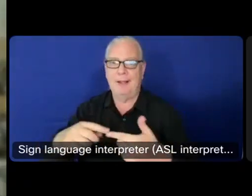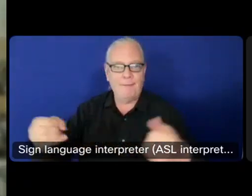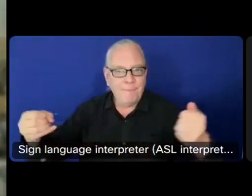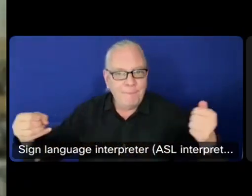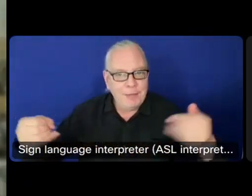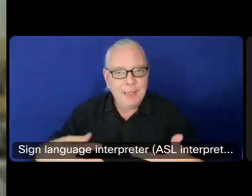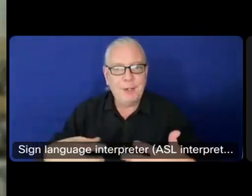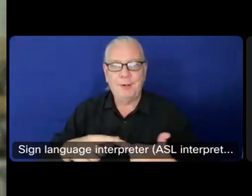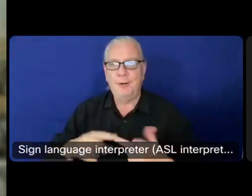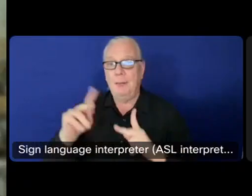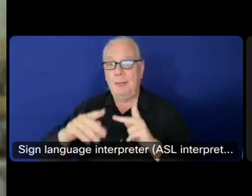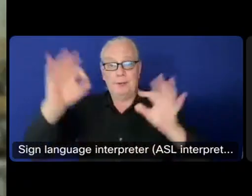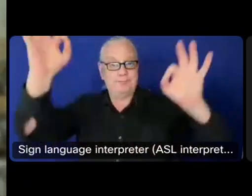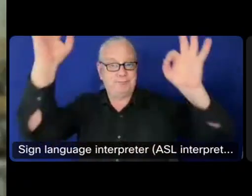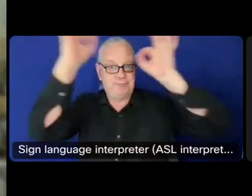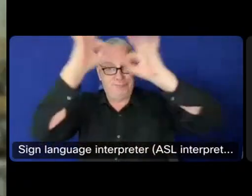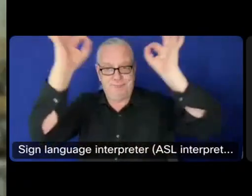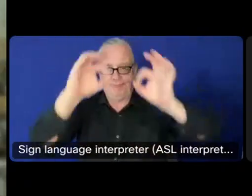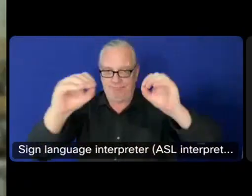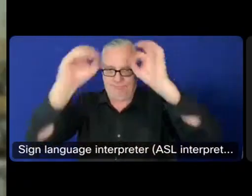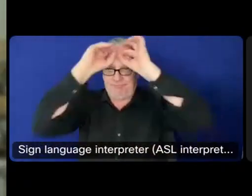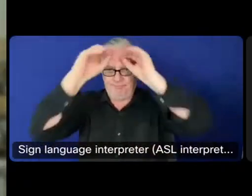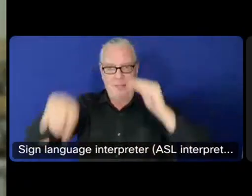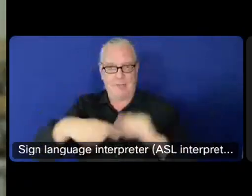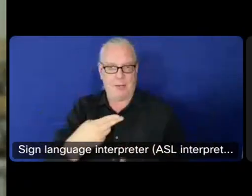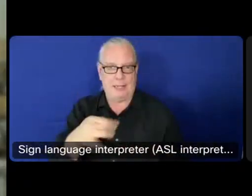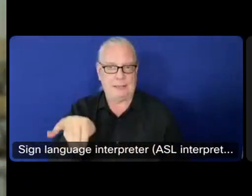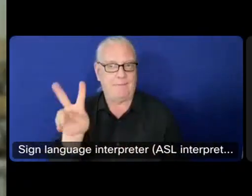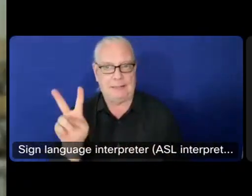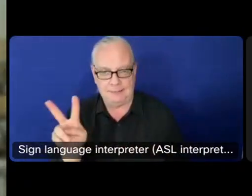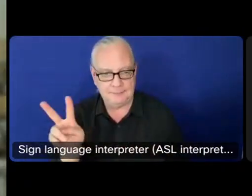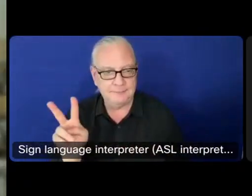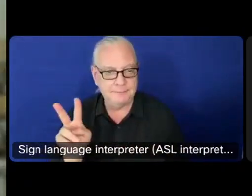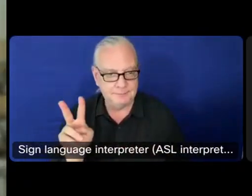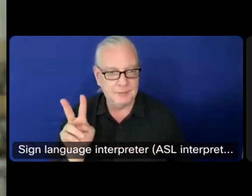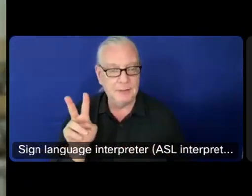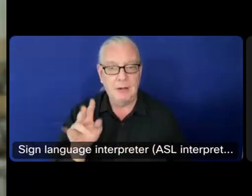knowing what HIV is or isn't. And so that sense of personal